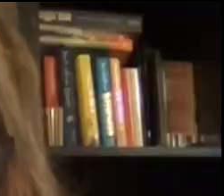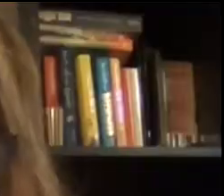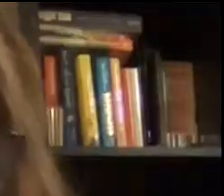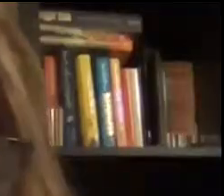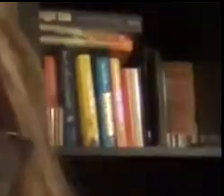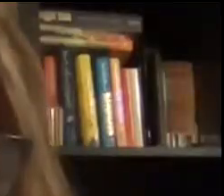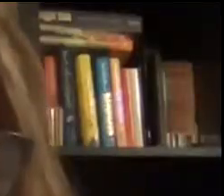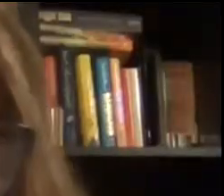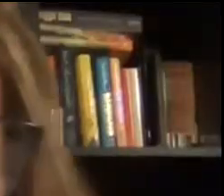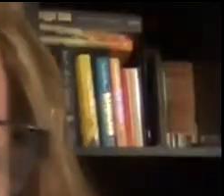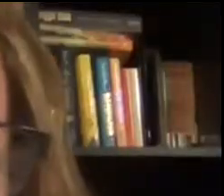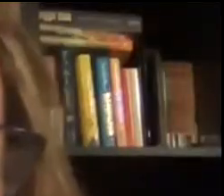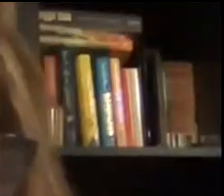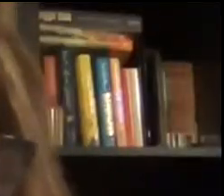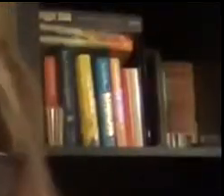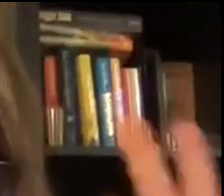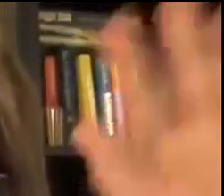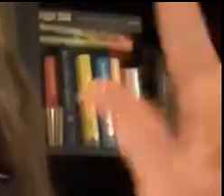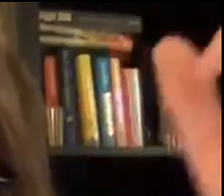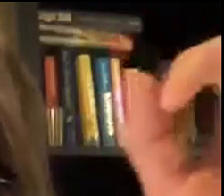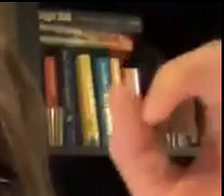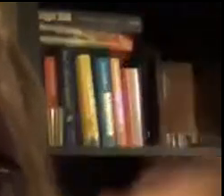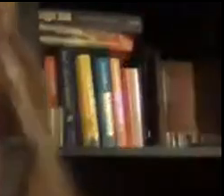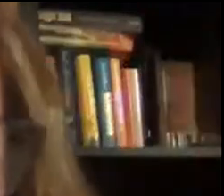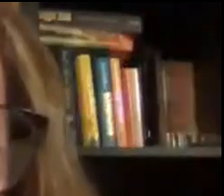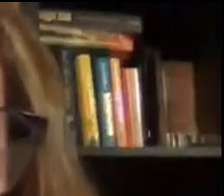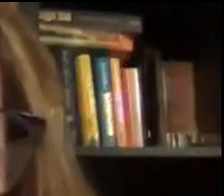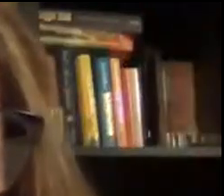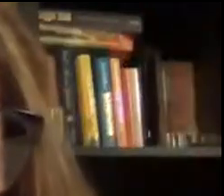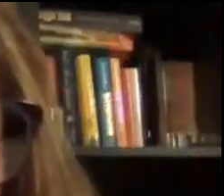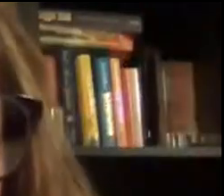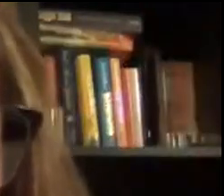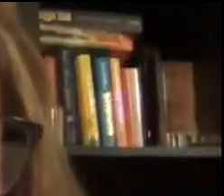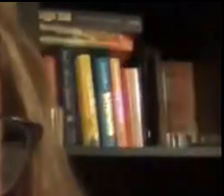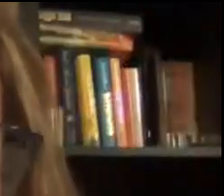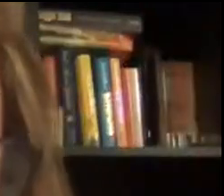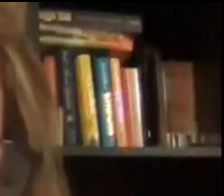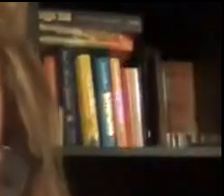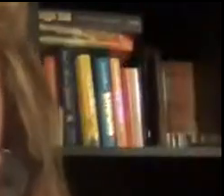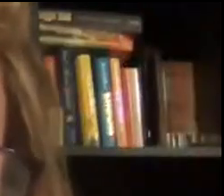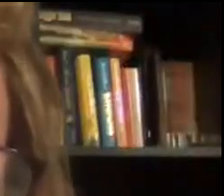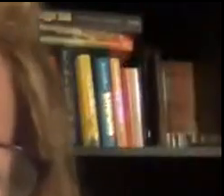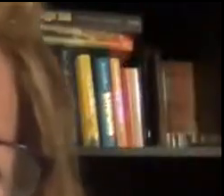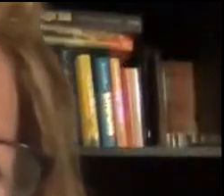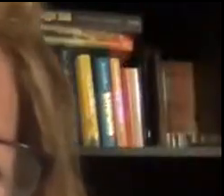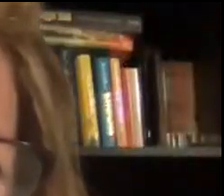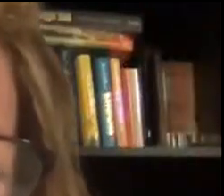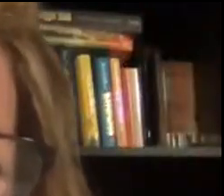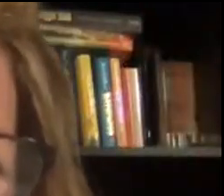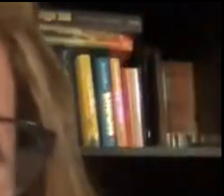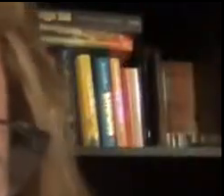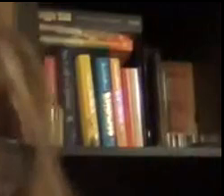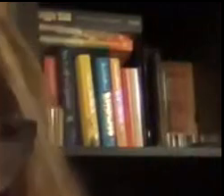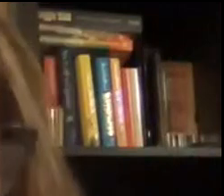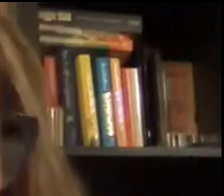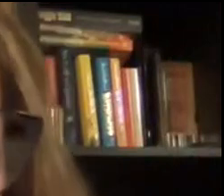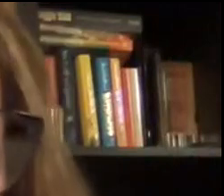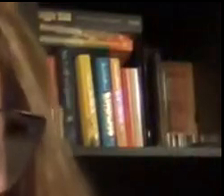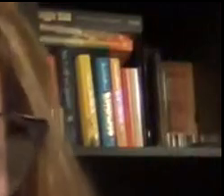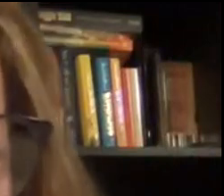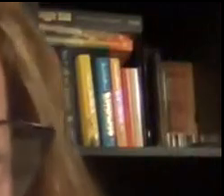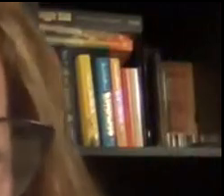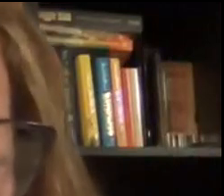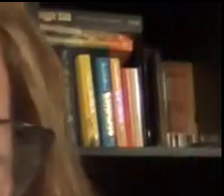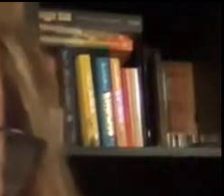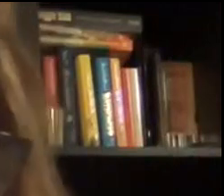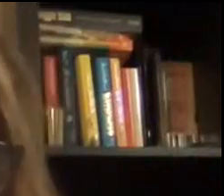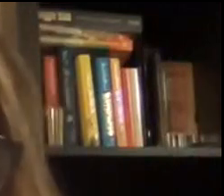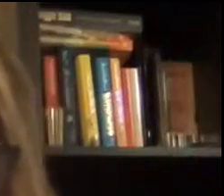It was a really rich discussion. Thank you so much for being here tonight. See you all again soon. Good night